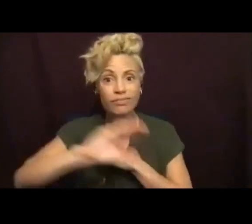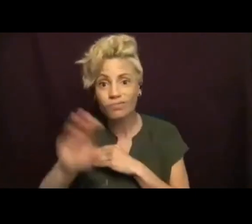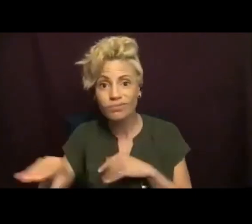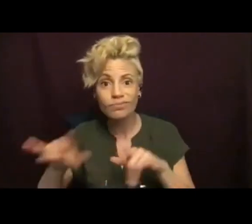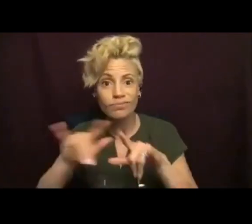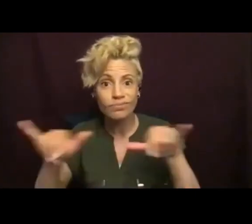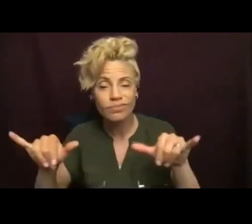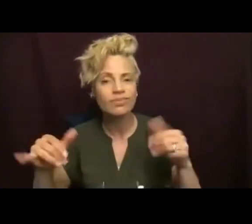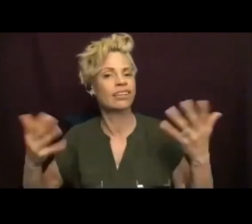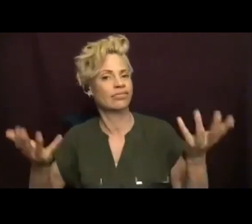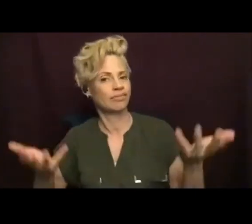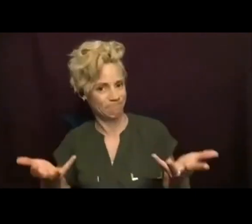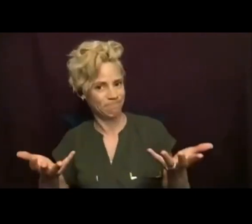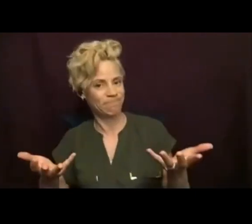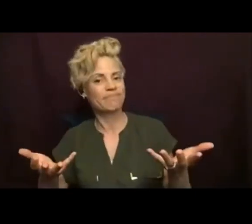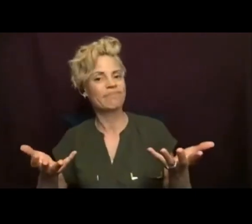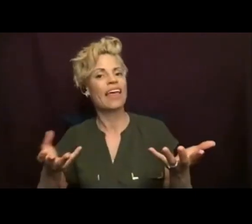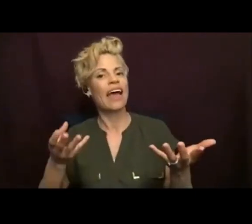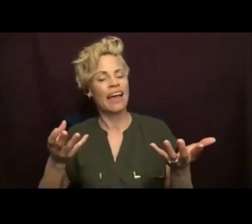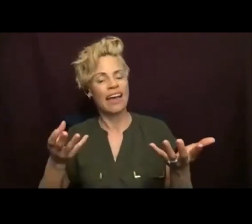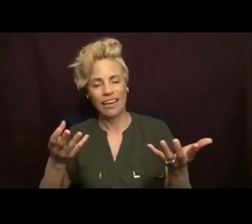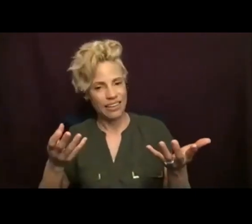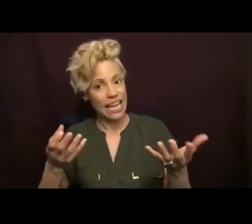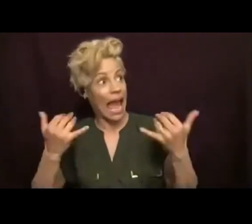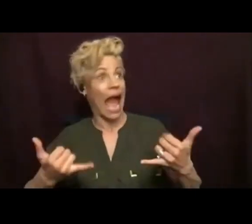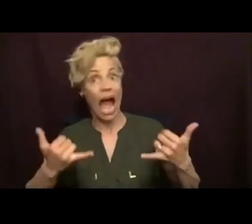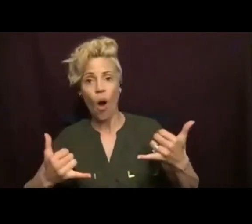have been angling for that out of necessity.